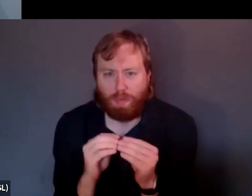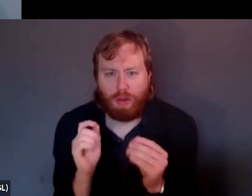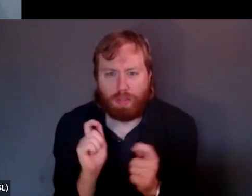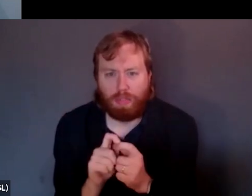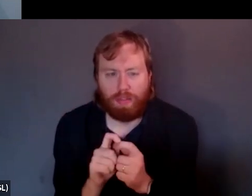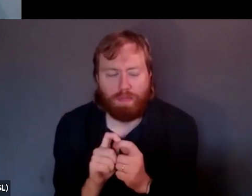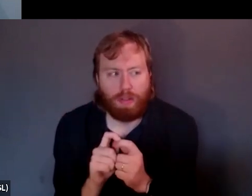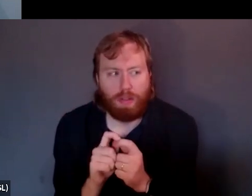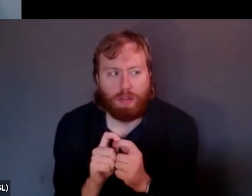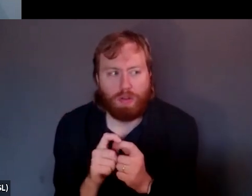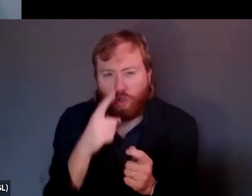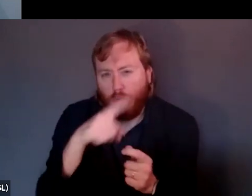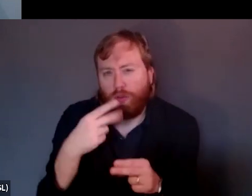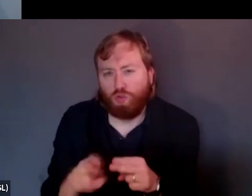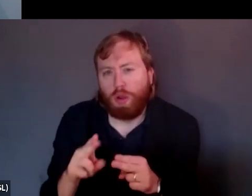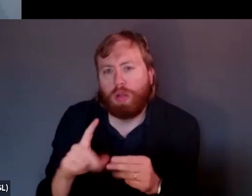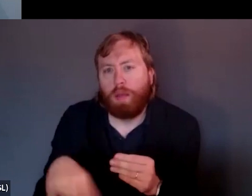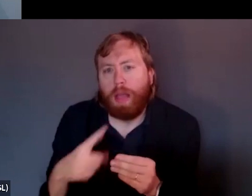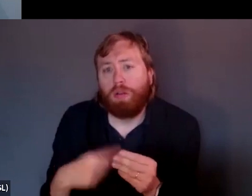could you talk real quick about integrating accessibility milestone